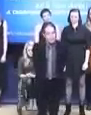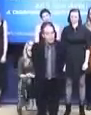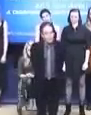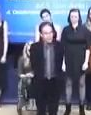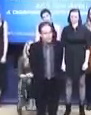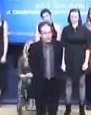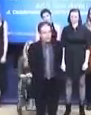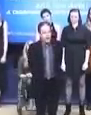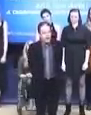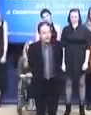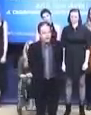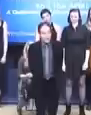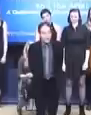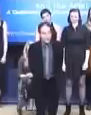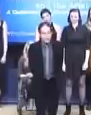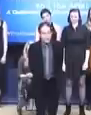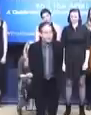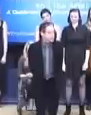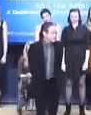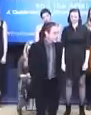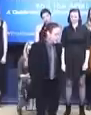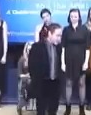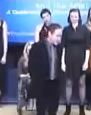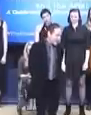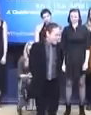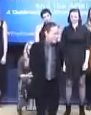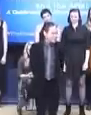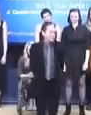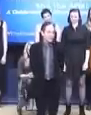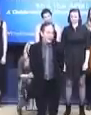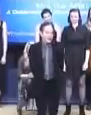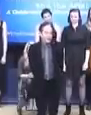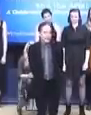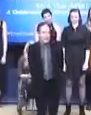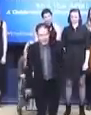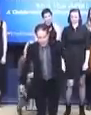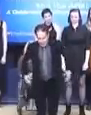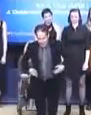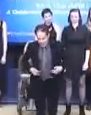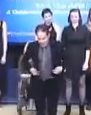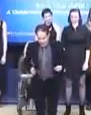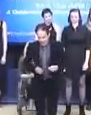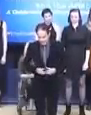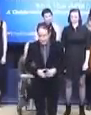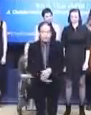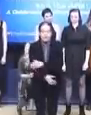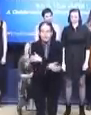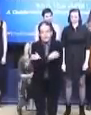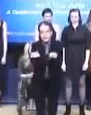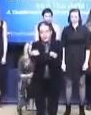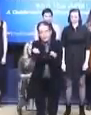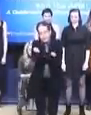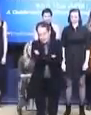of artists, and the extraordinary cast of ‘Spring Awakening’. And um. Deaf West Theater.